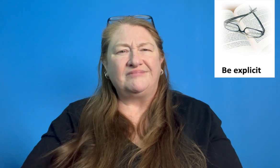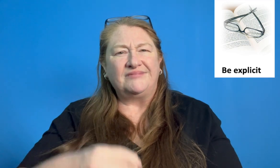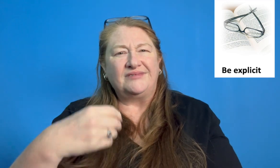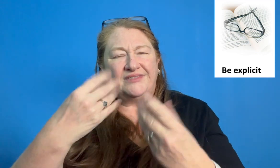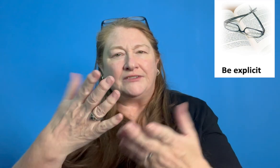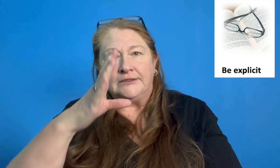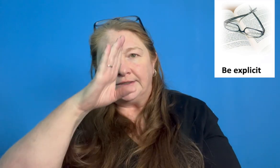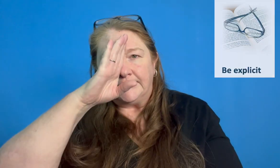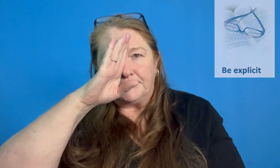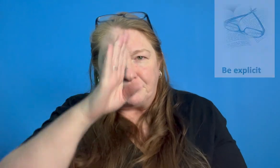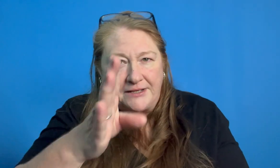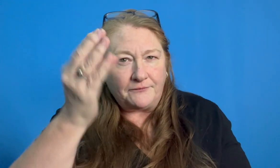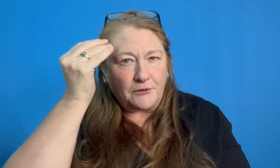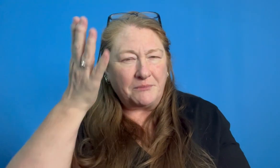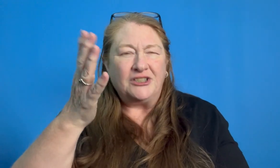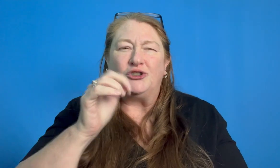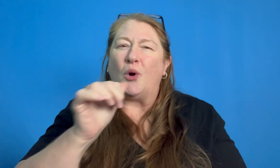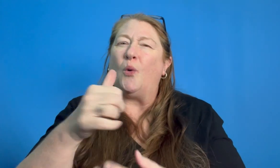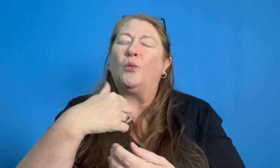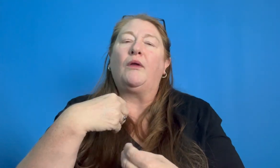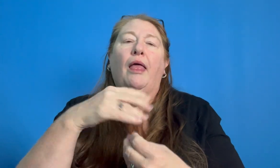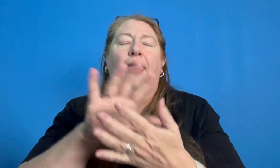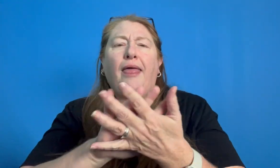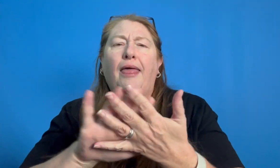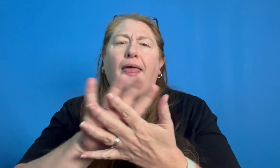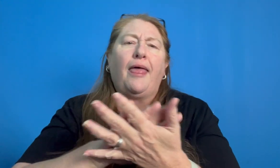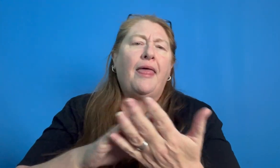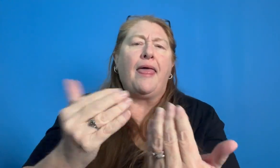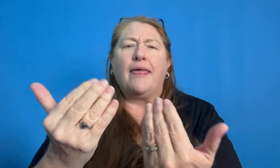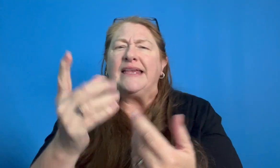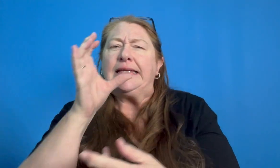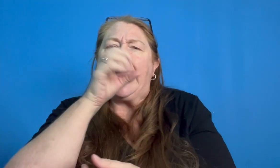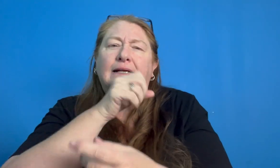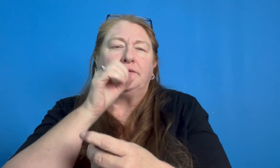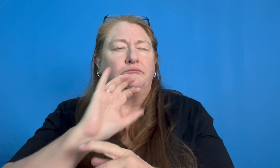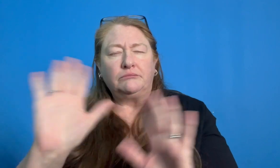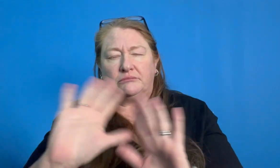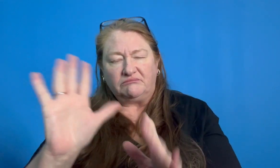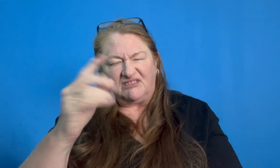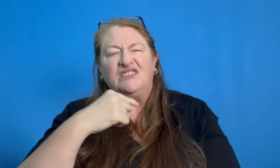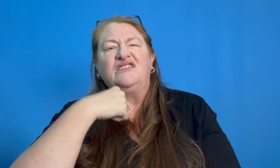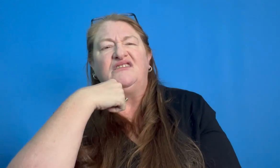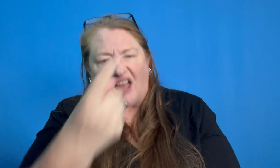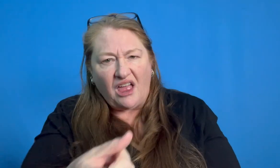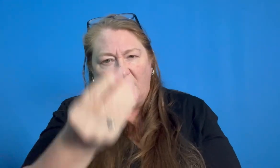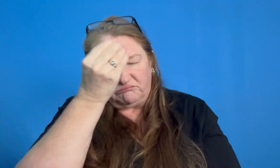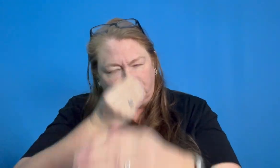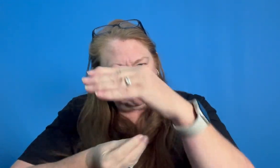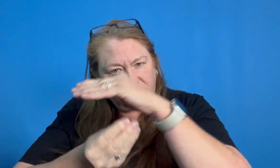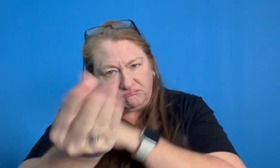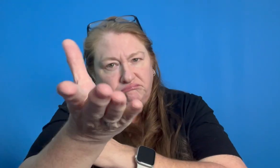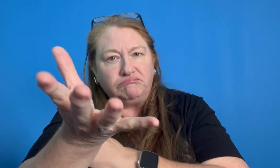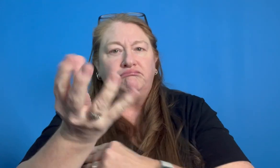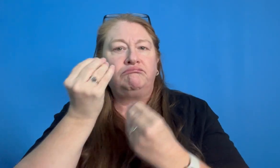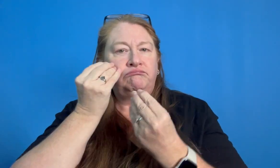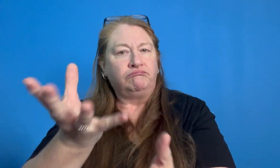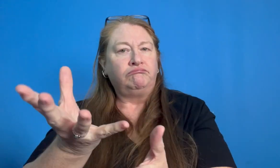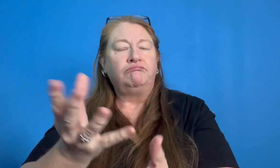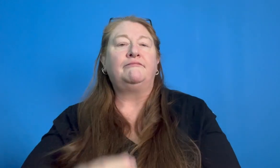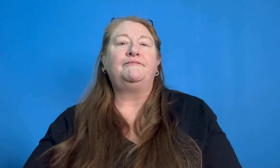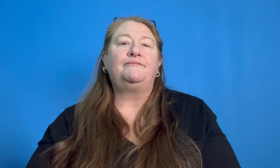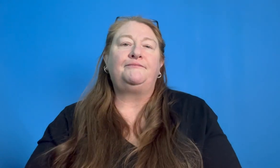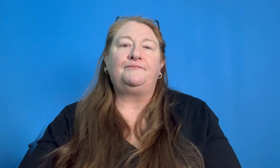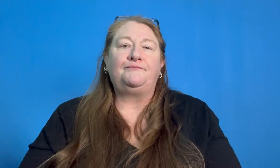Be explicit - tell them explicitly, do not be vague, instead, tell them/inform them.